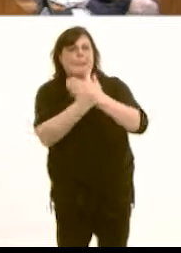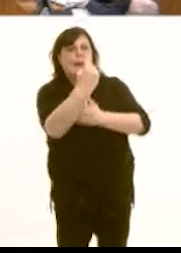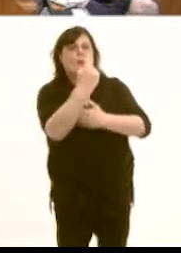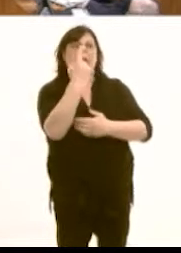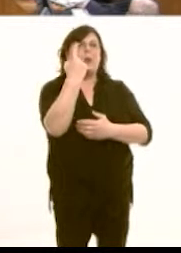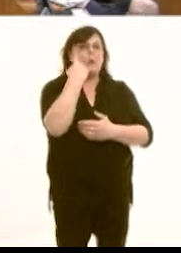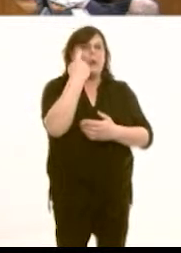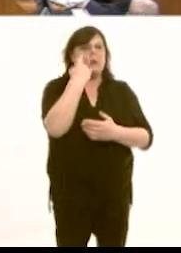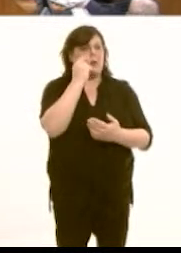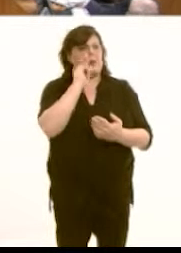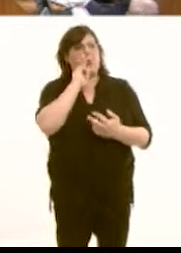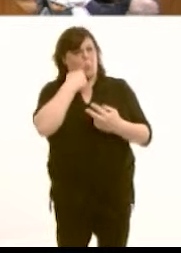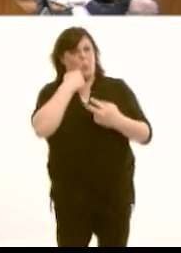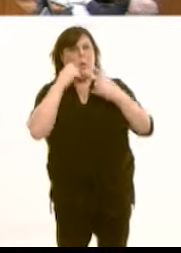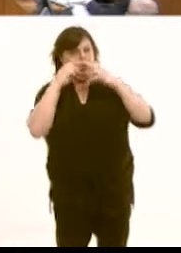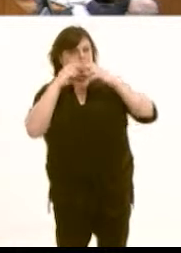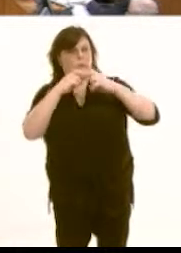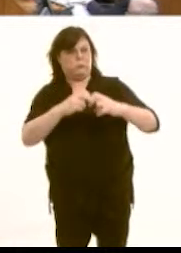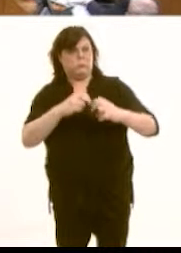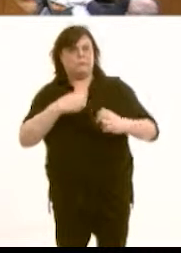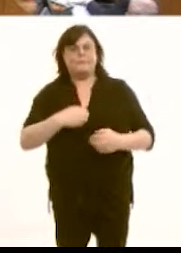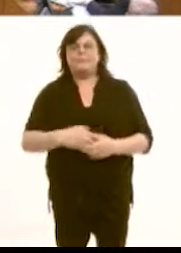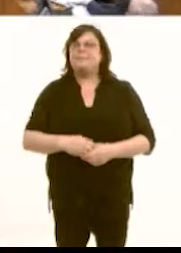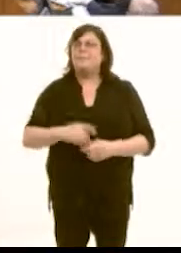Kirsty Williams: Of course, when the inspectorate was set up we didnít have the legislative